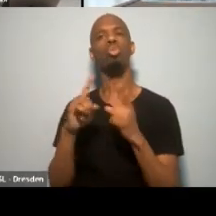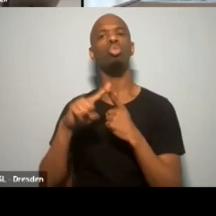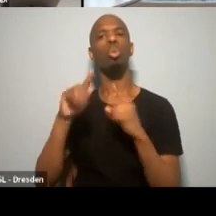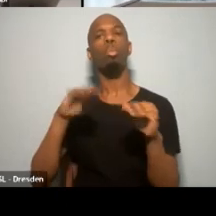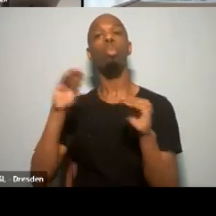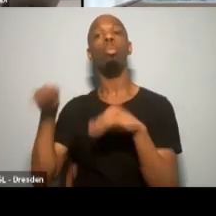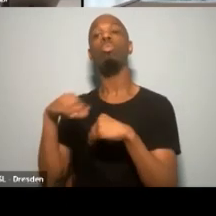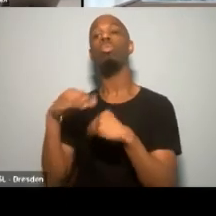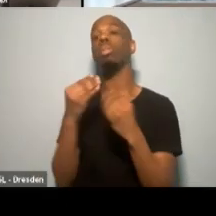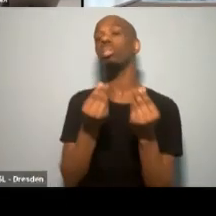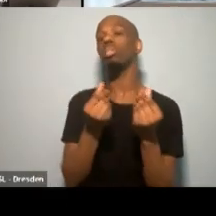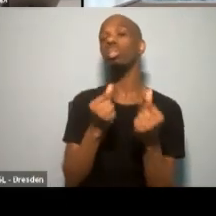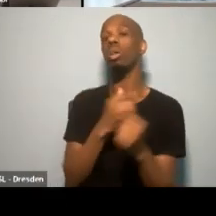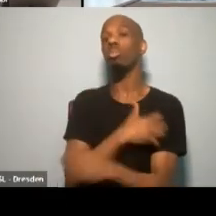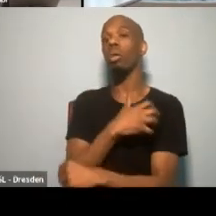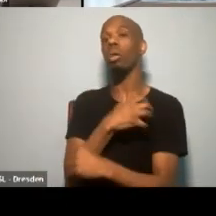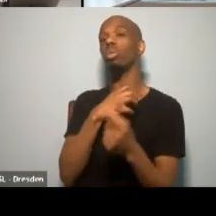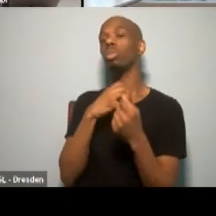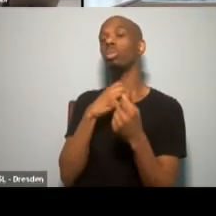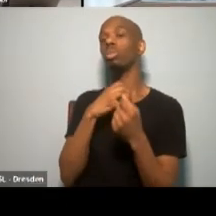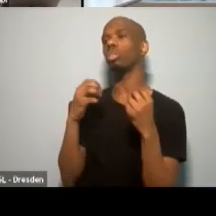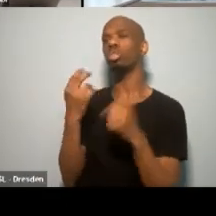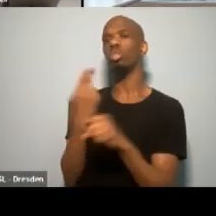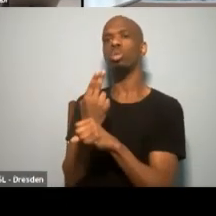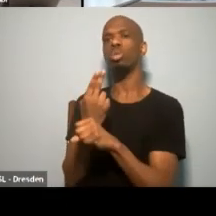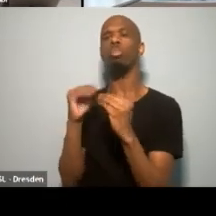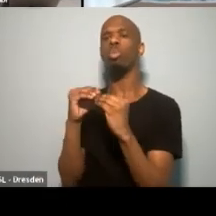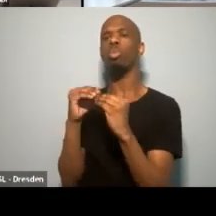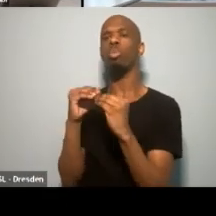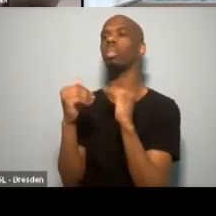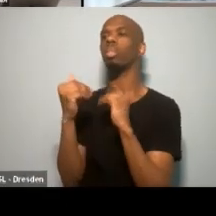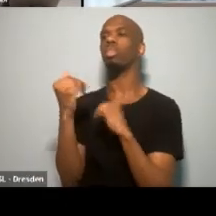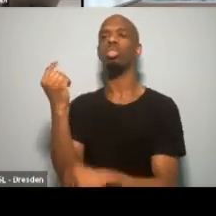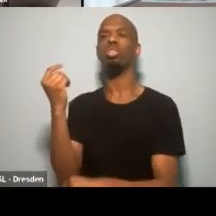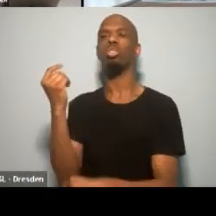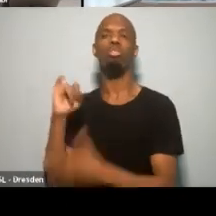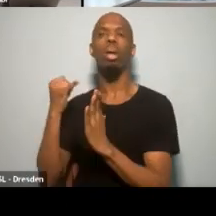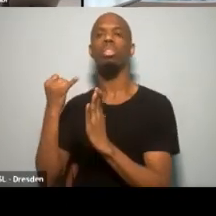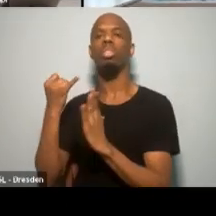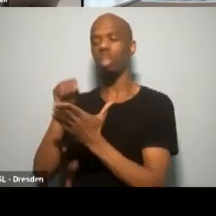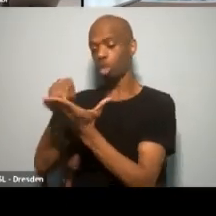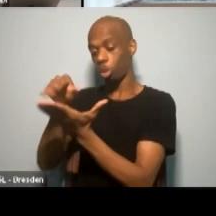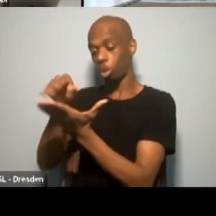beyond just documenting and analyzing how it's gonna be useful, but also critiquing